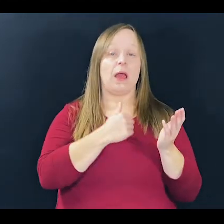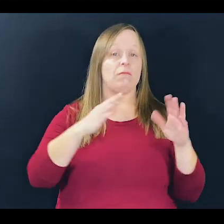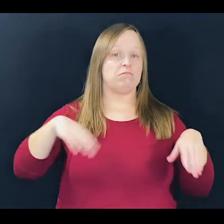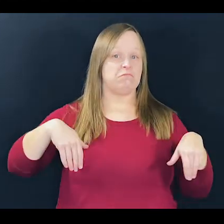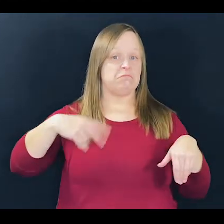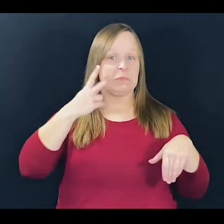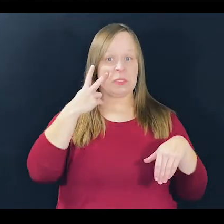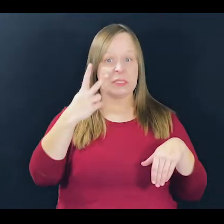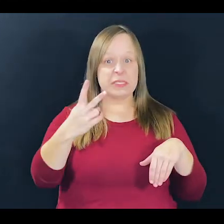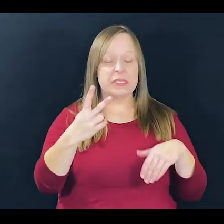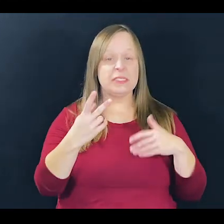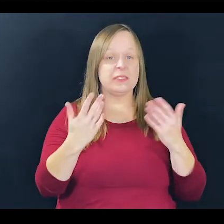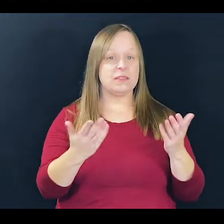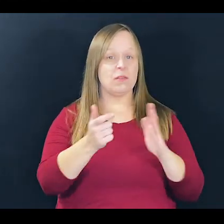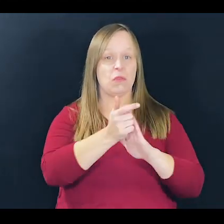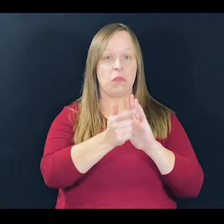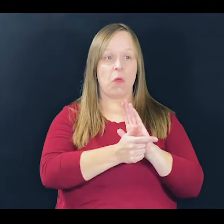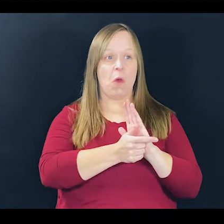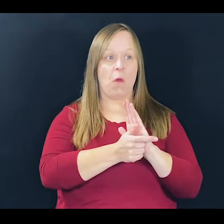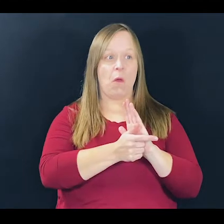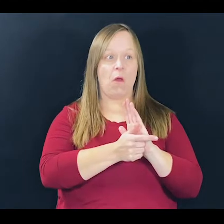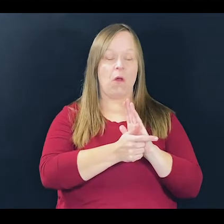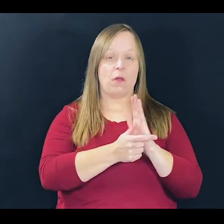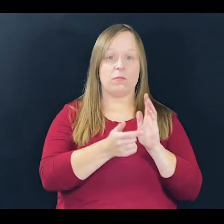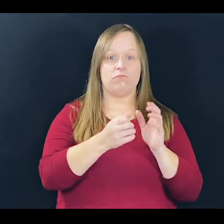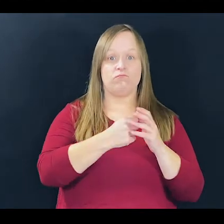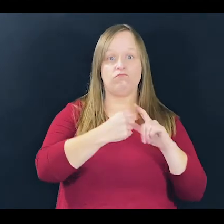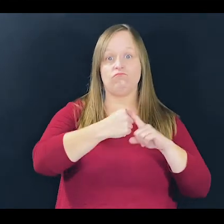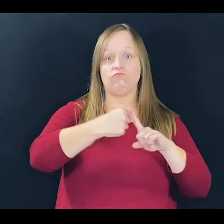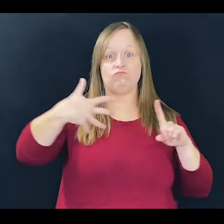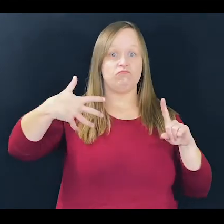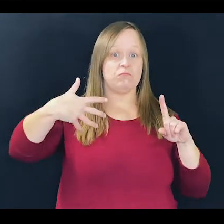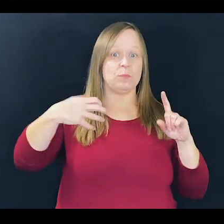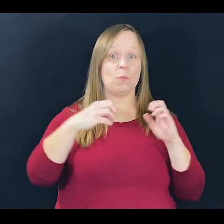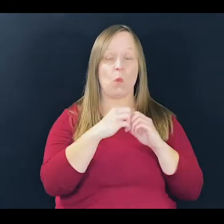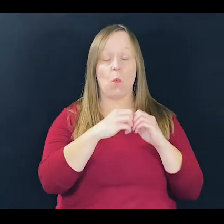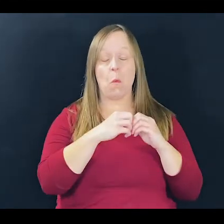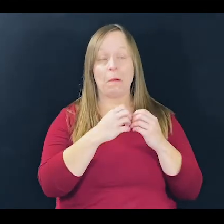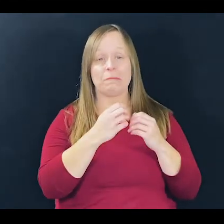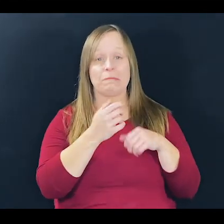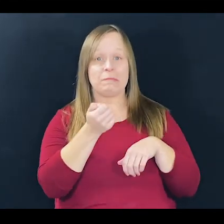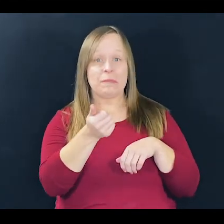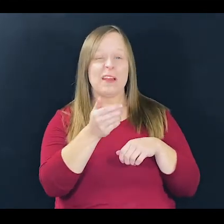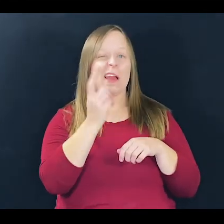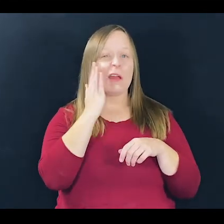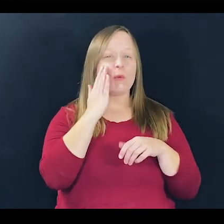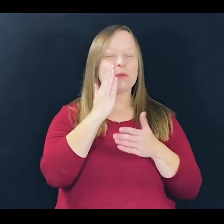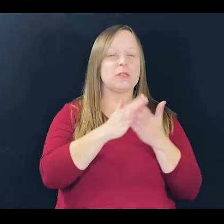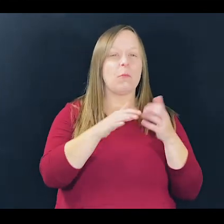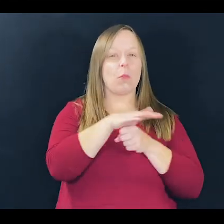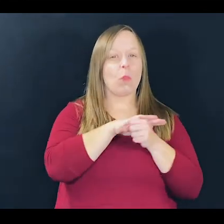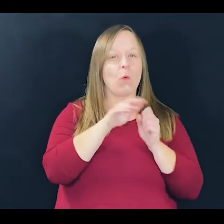not seen the the law expanded too much. I know that some local and state